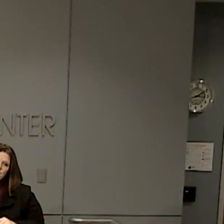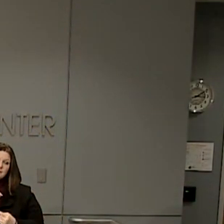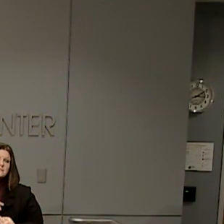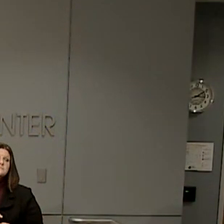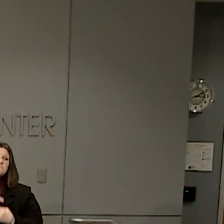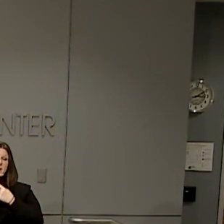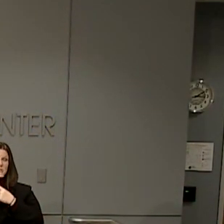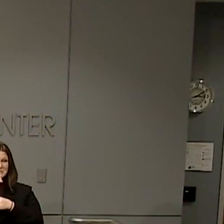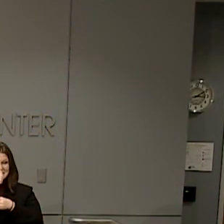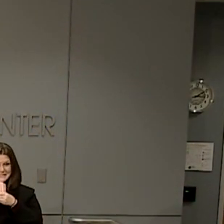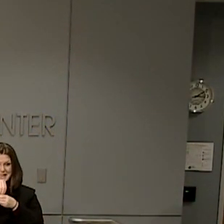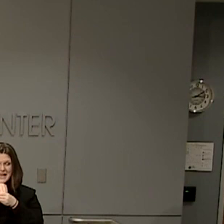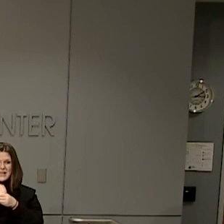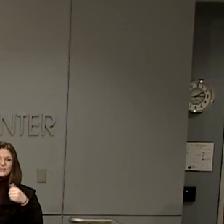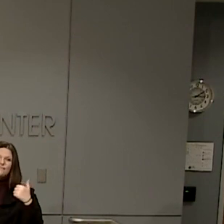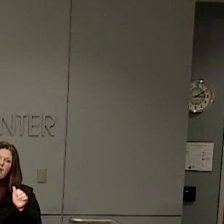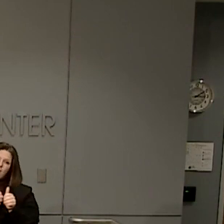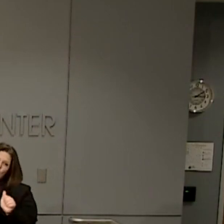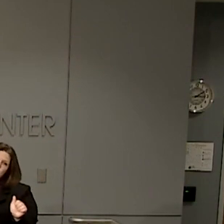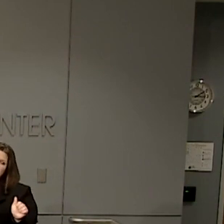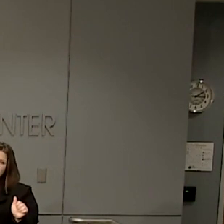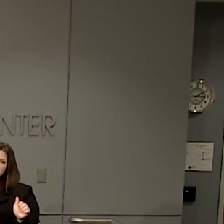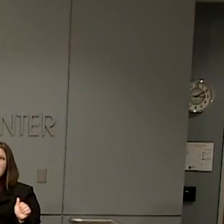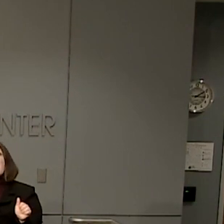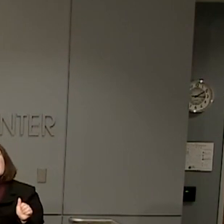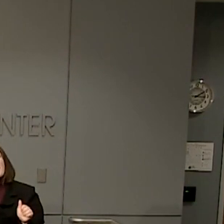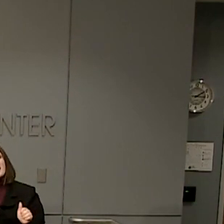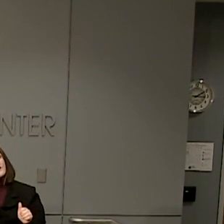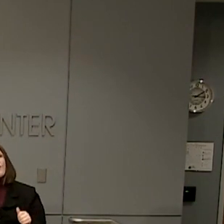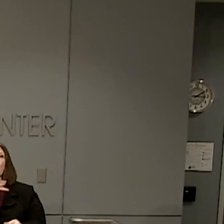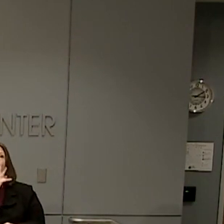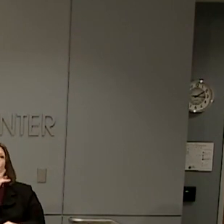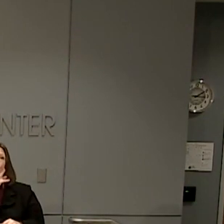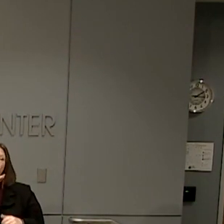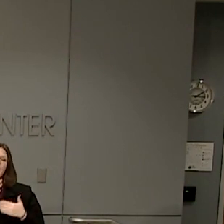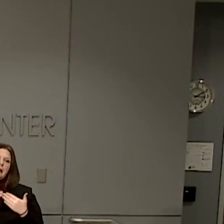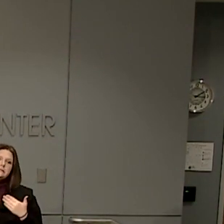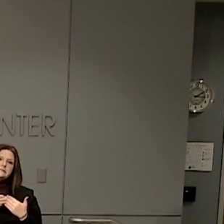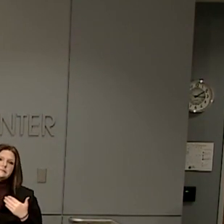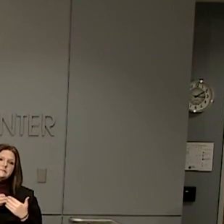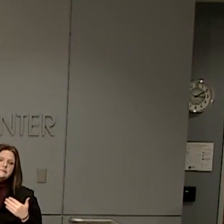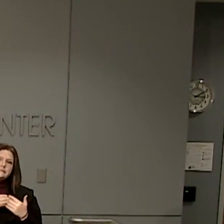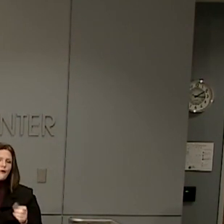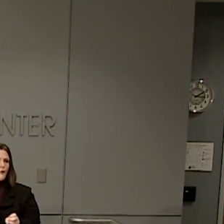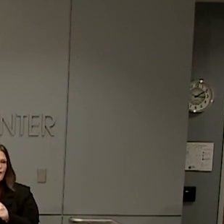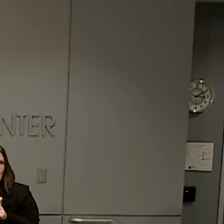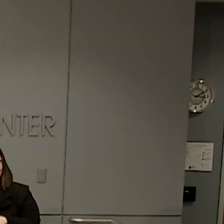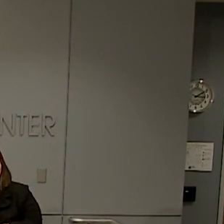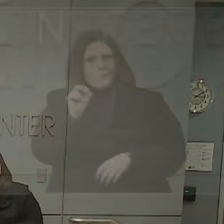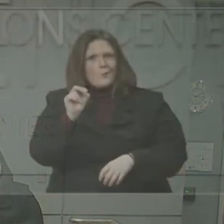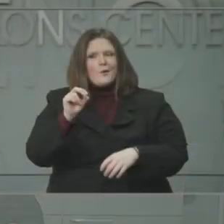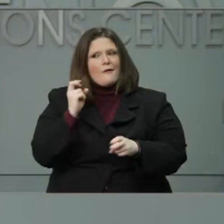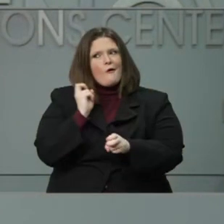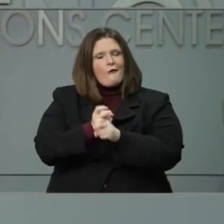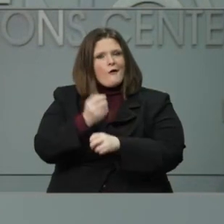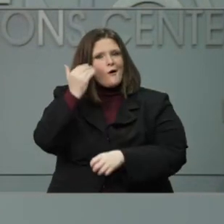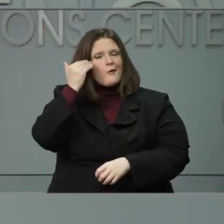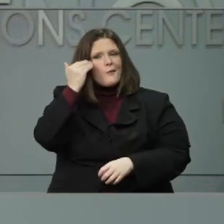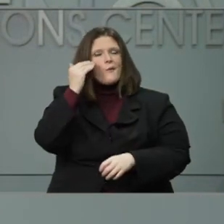TRAVEL AND TO AVOID GETTING TOGETHER IN PERSON, ESPECIALLY INDOORS. I KNOW THAT IS MORE EASILY SAID THAN DONE AFTER SO MUCH TIME APART FROM OUR FRIENDS AND